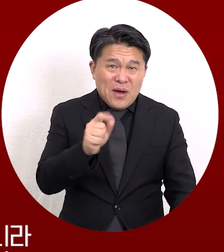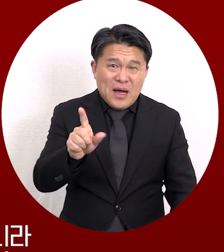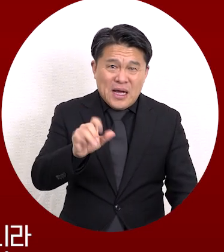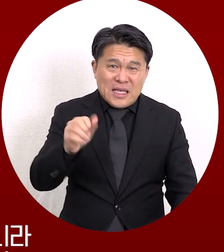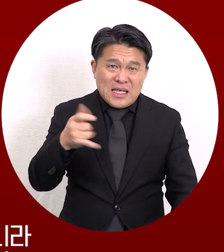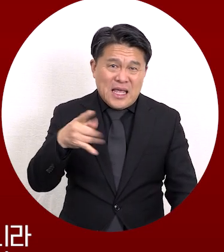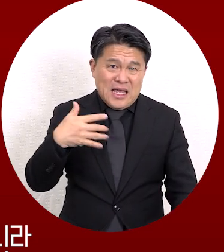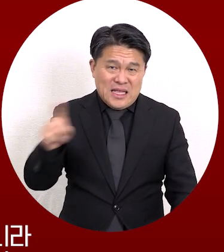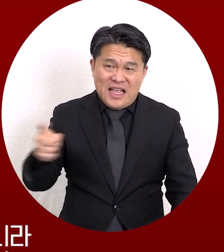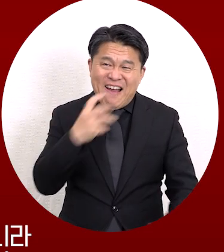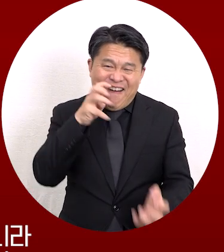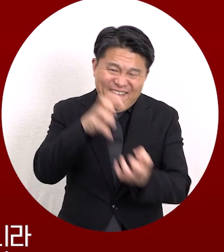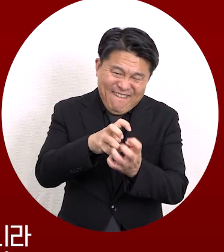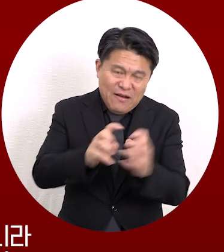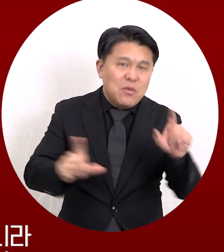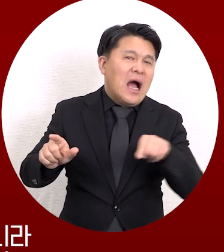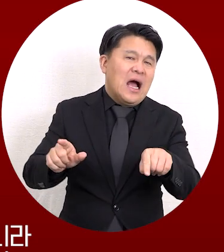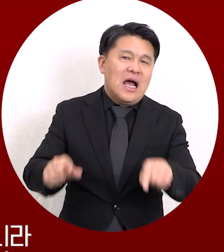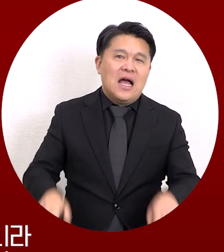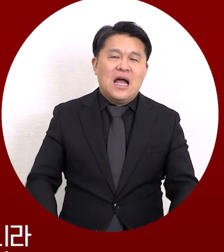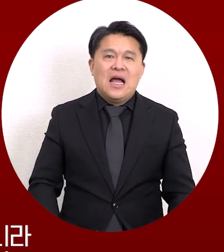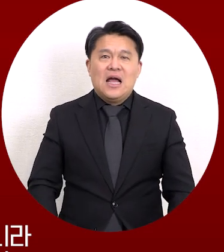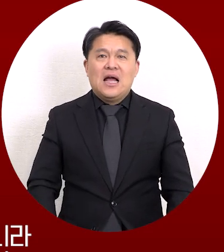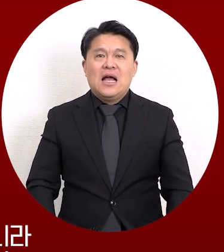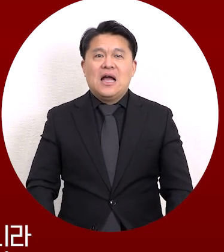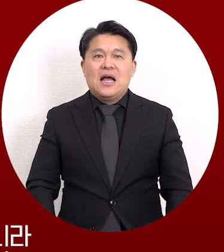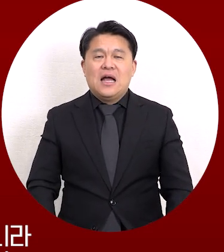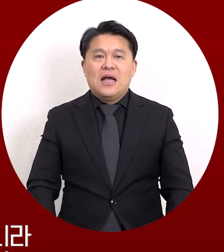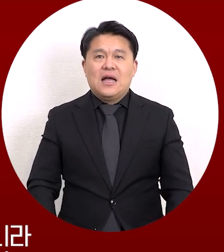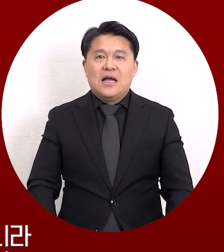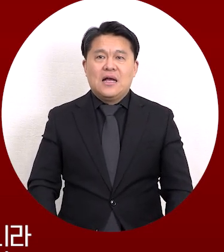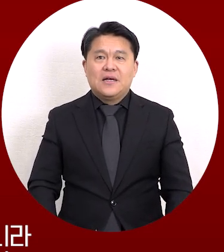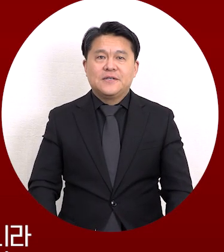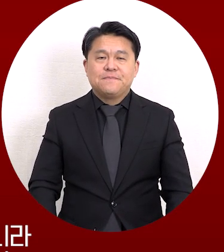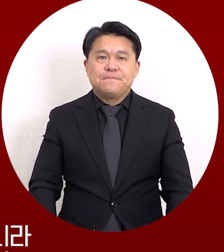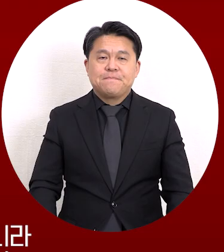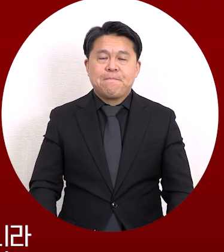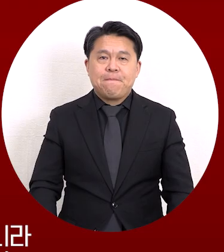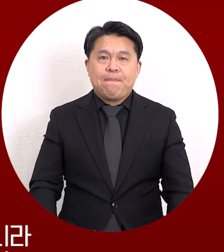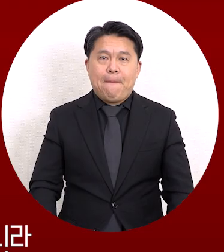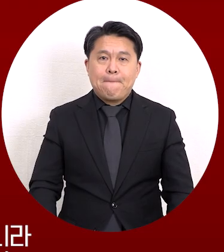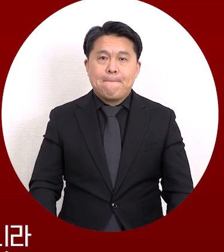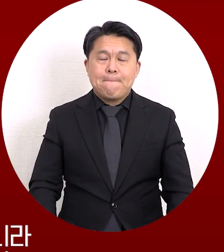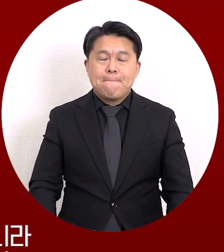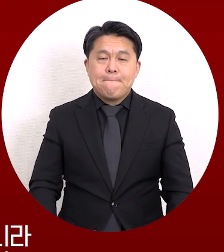which were abundant during the Ice Age.